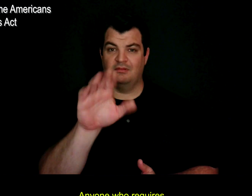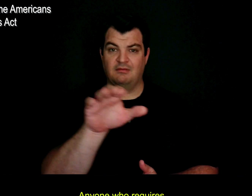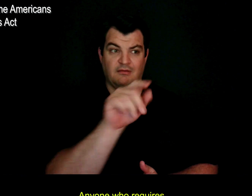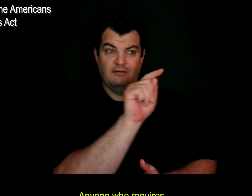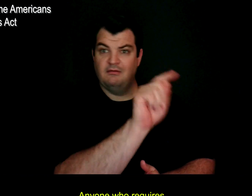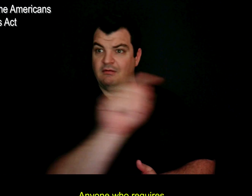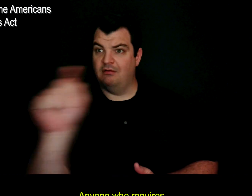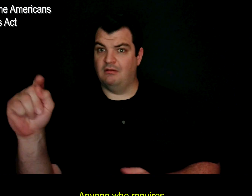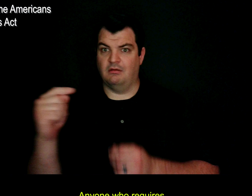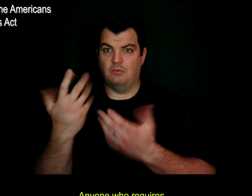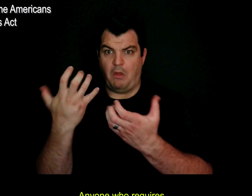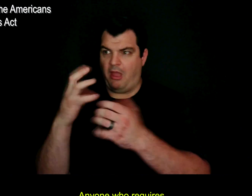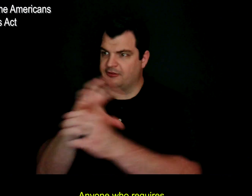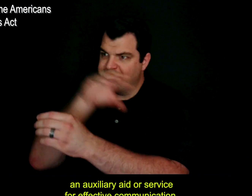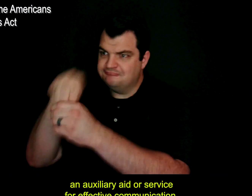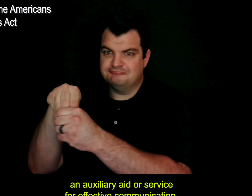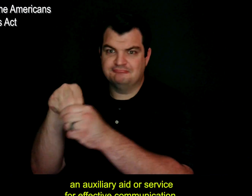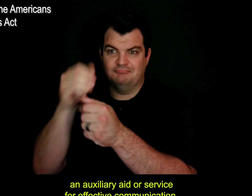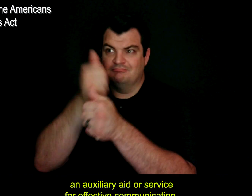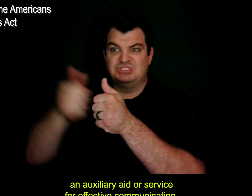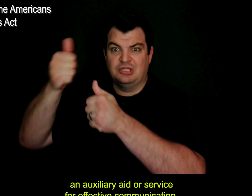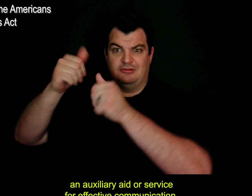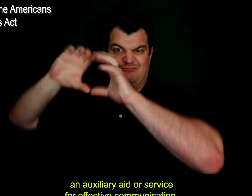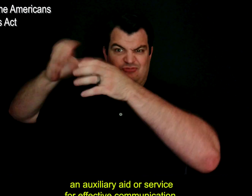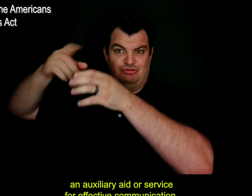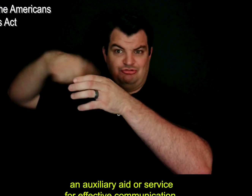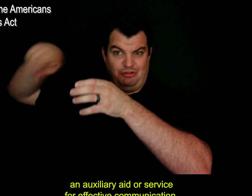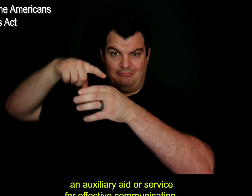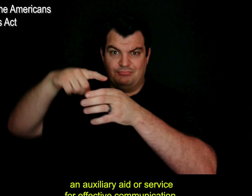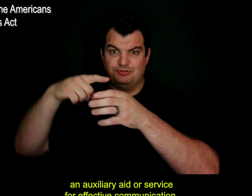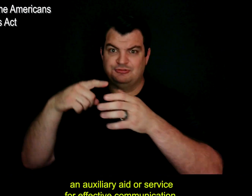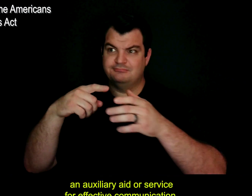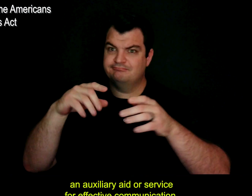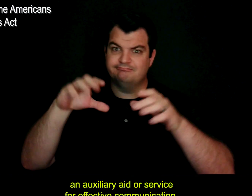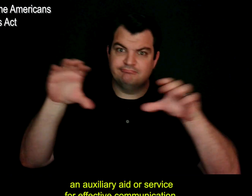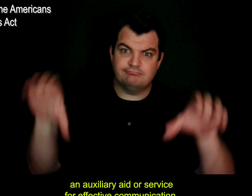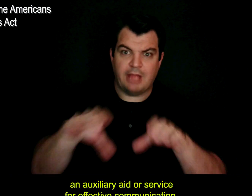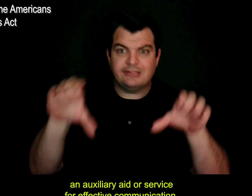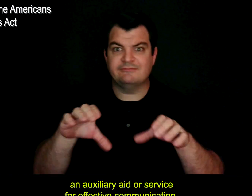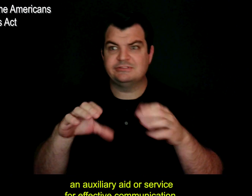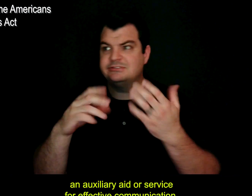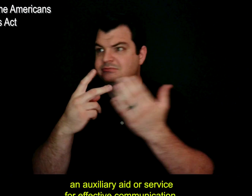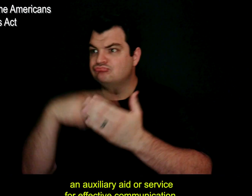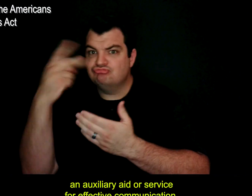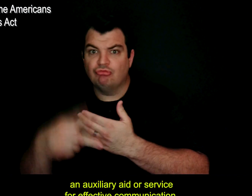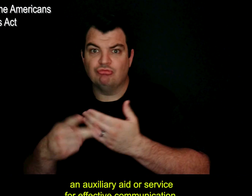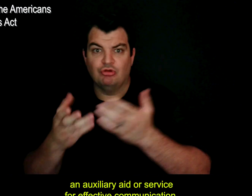Anyone who requires an auxiliary aid or service for effective communication,